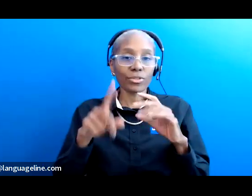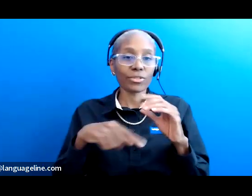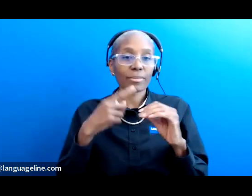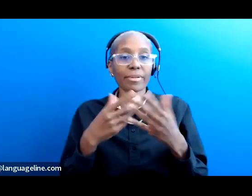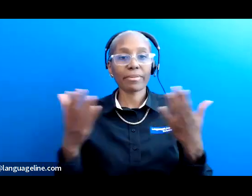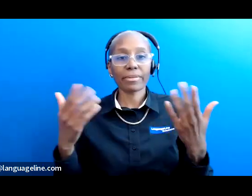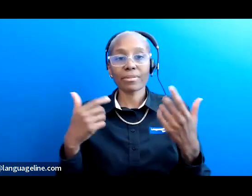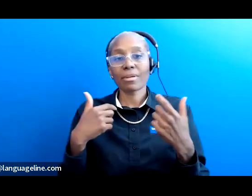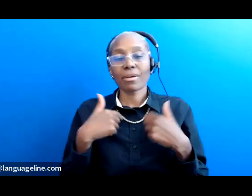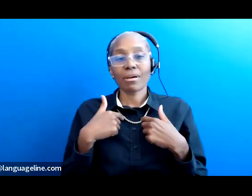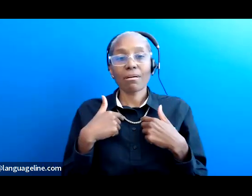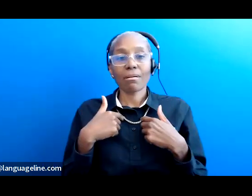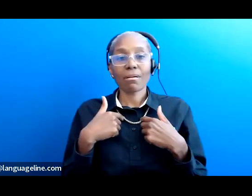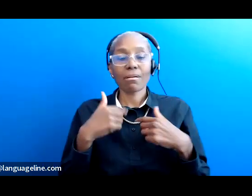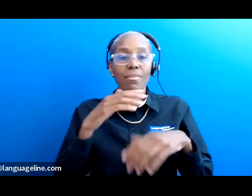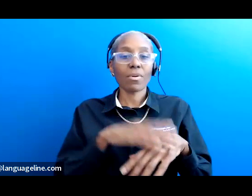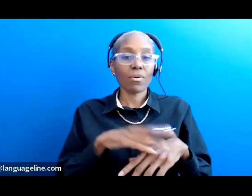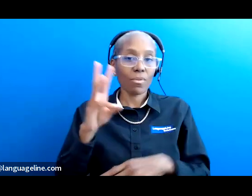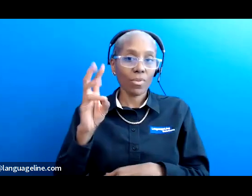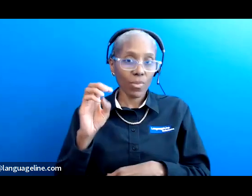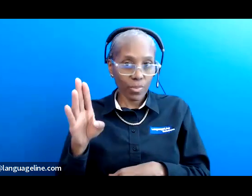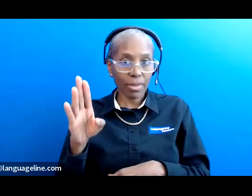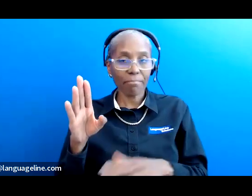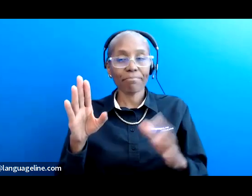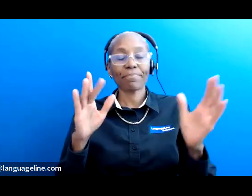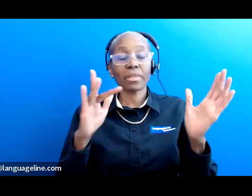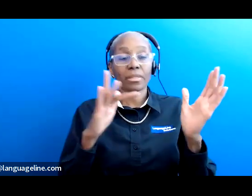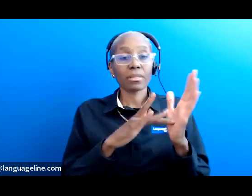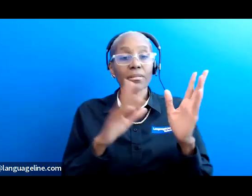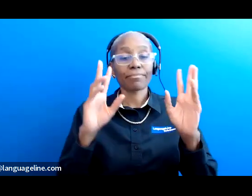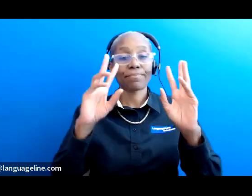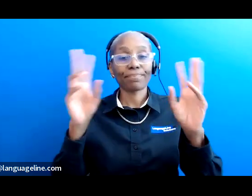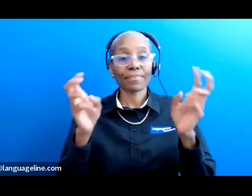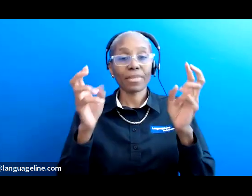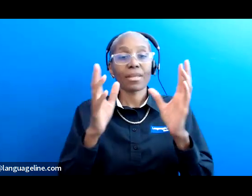I'm on the web, there's a place where you could hit if you want to ask a question directly to me.